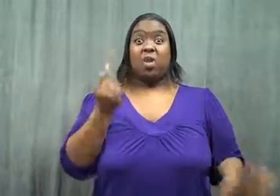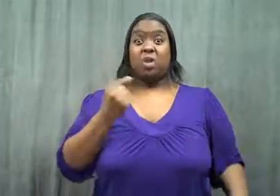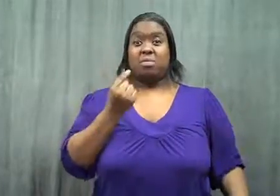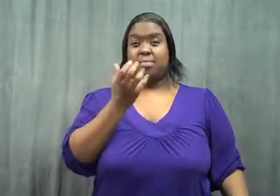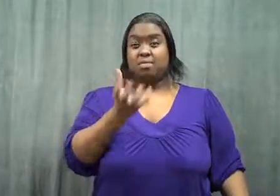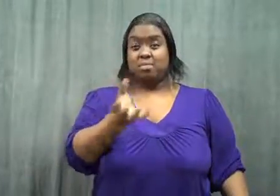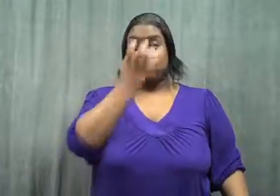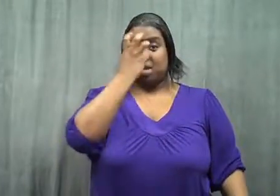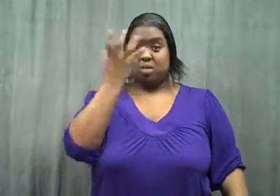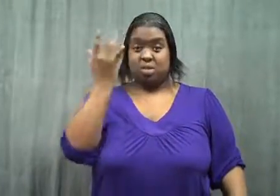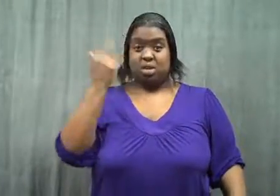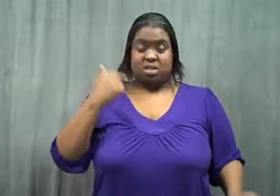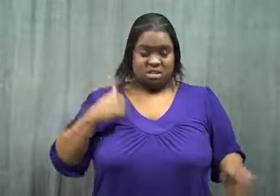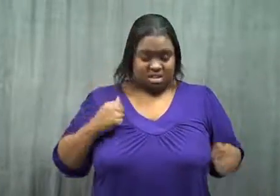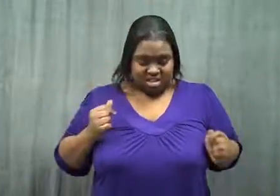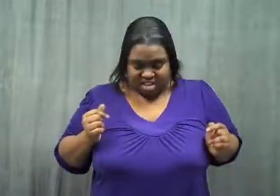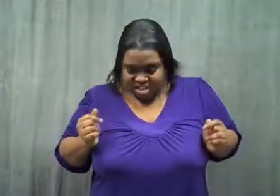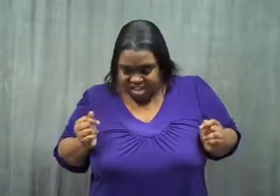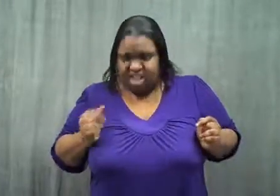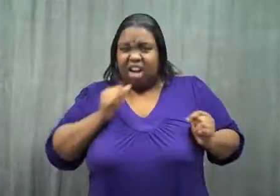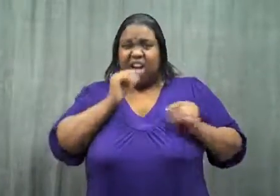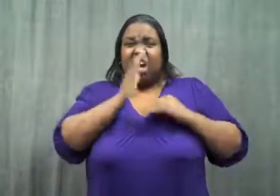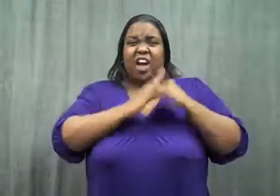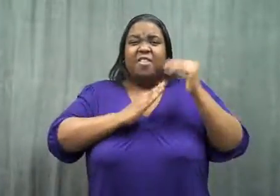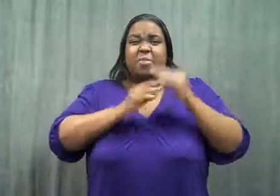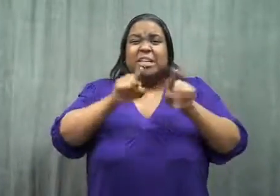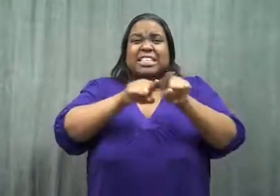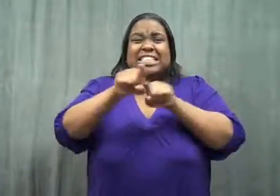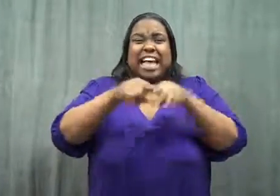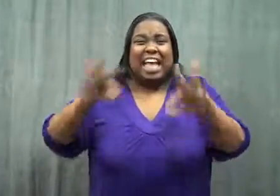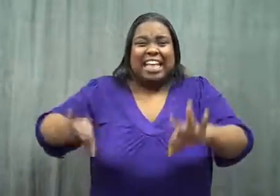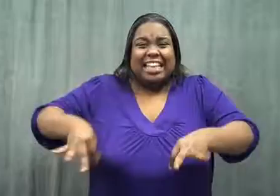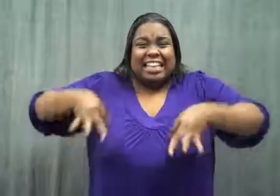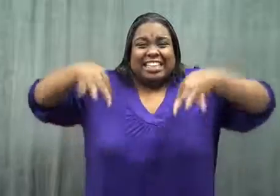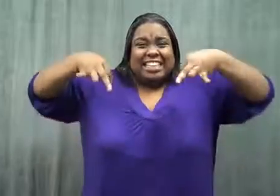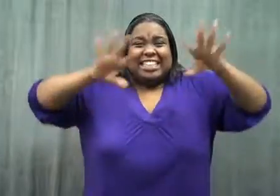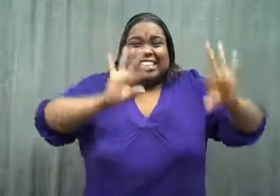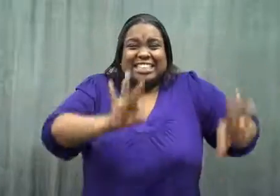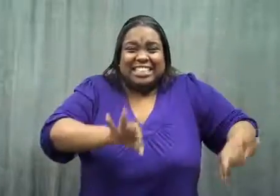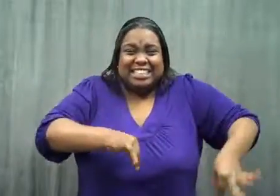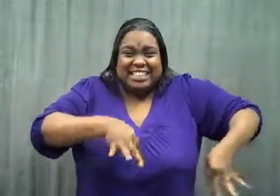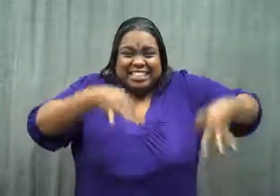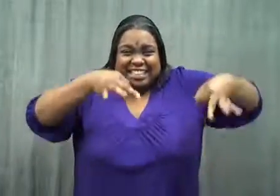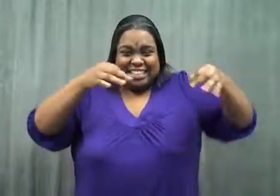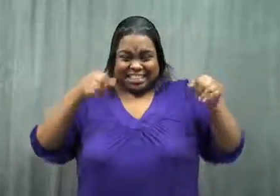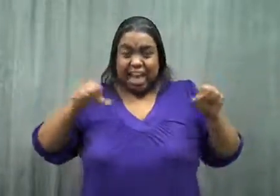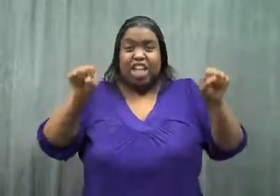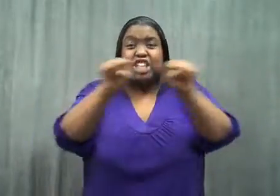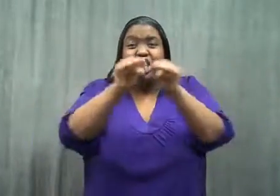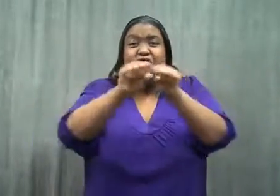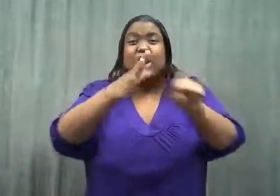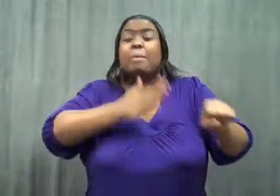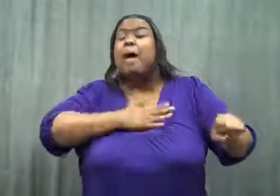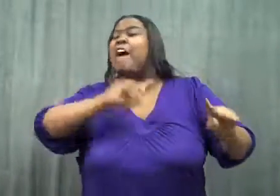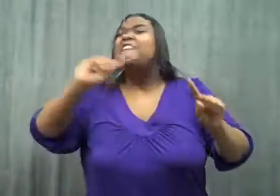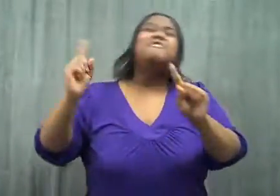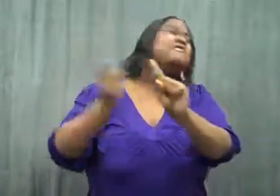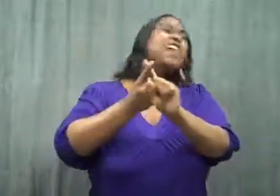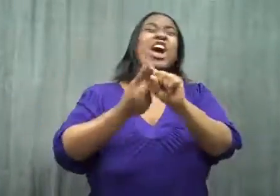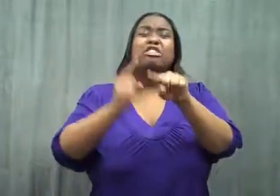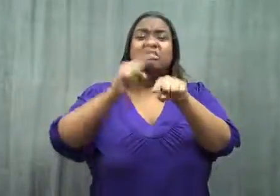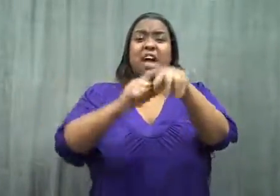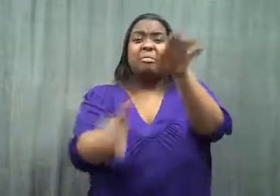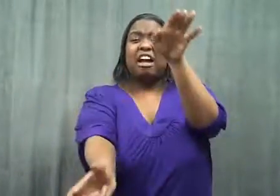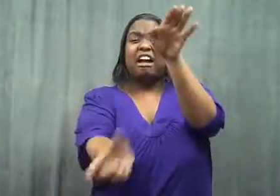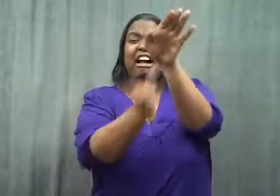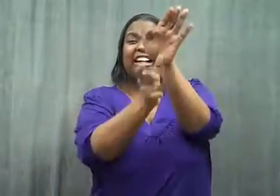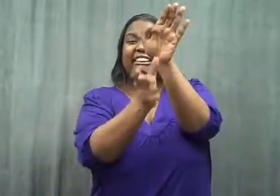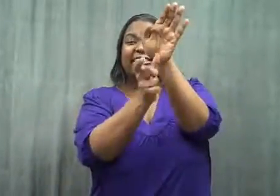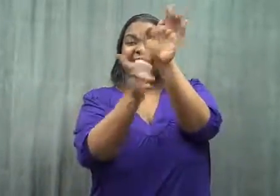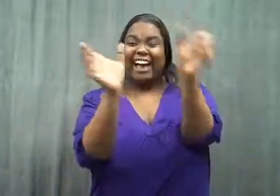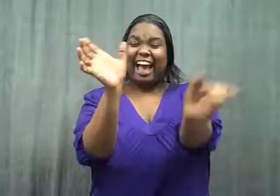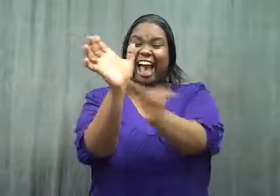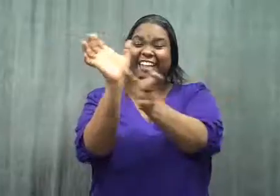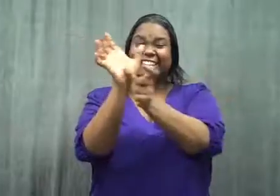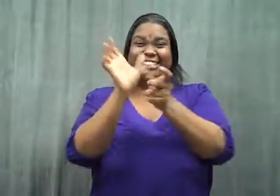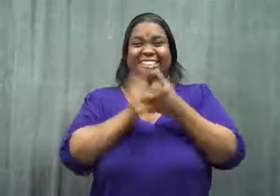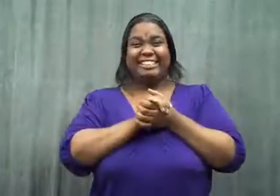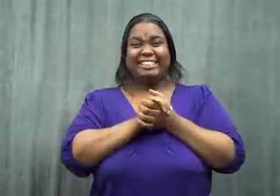I was mad. I was uncomfortable in stockings and my first pair of heels.